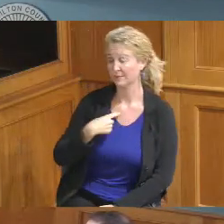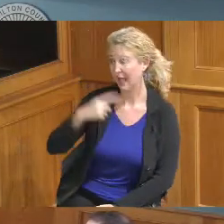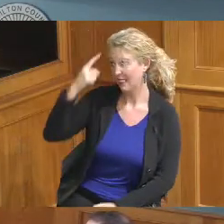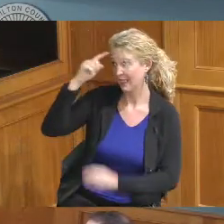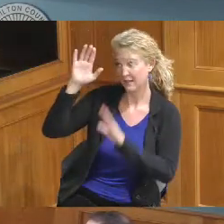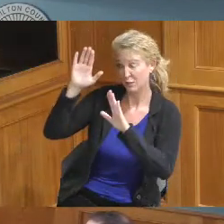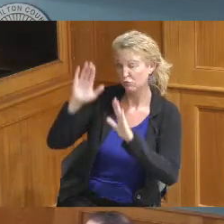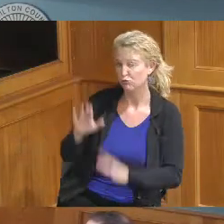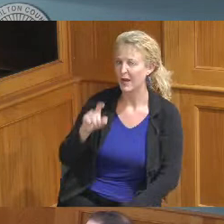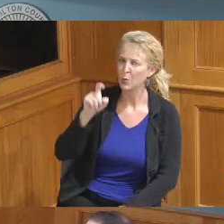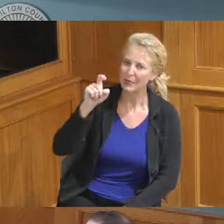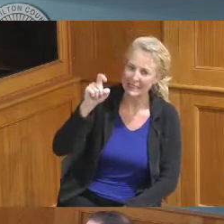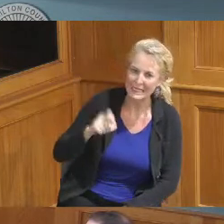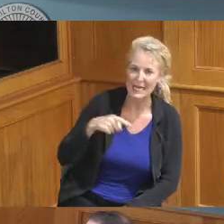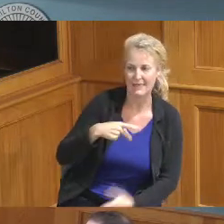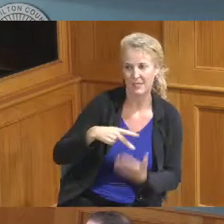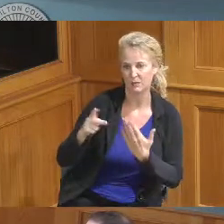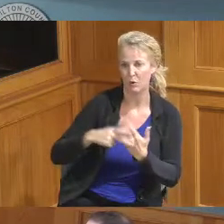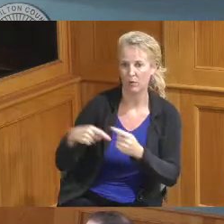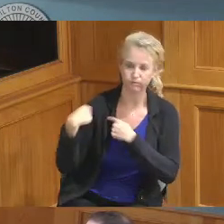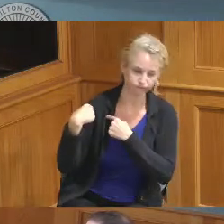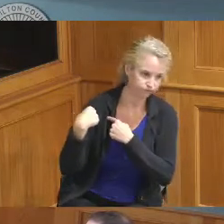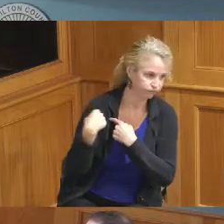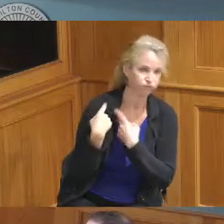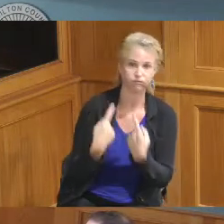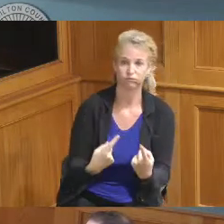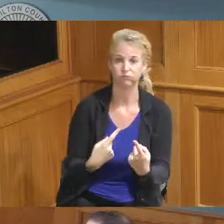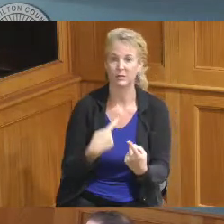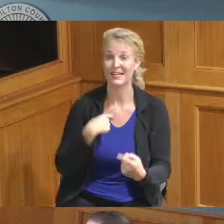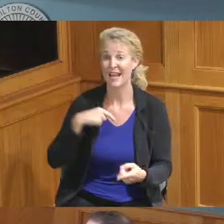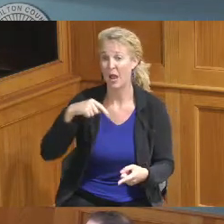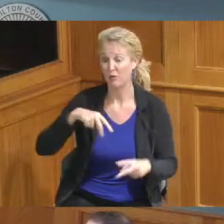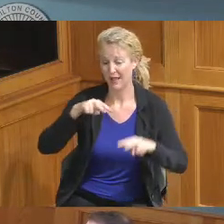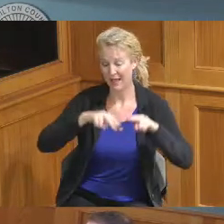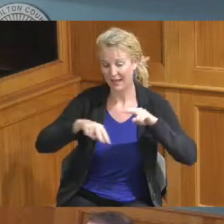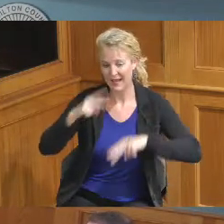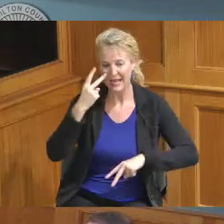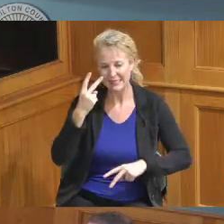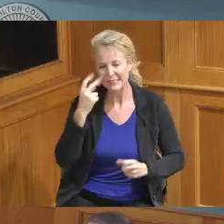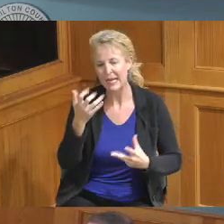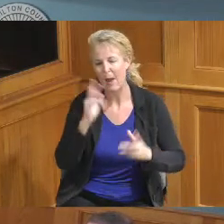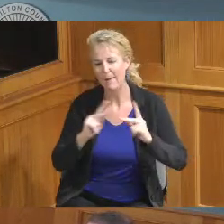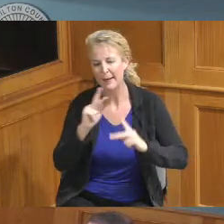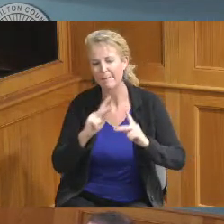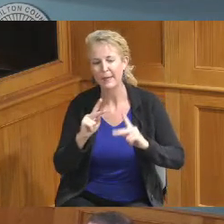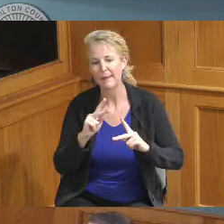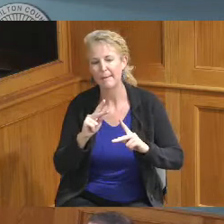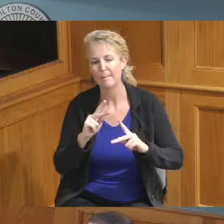we've needed this a long time ago but I'm looking at the amount of households 150 households with